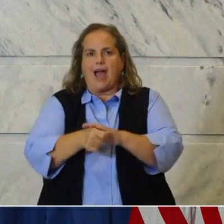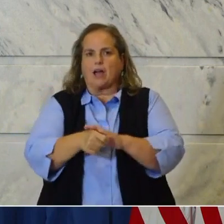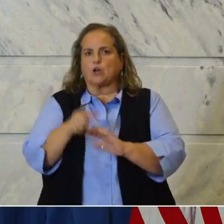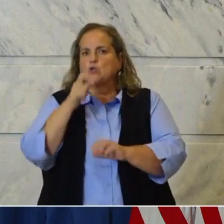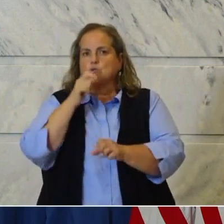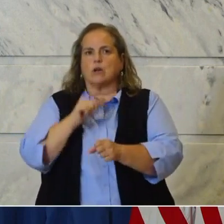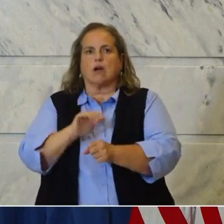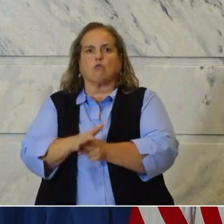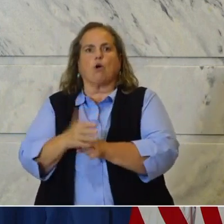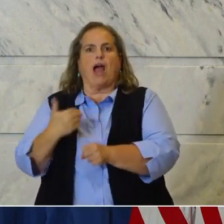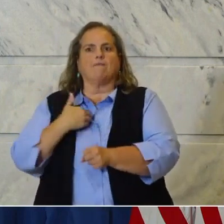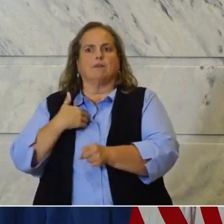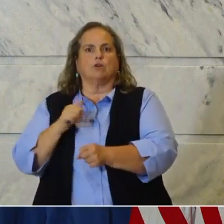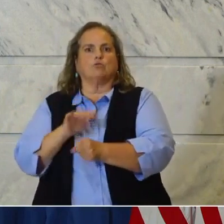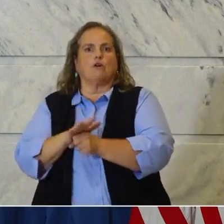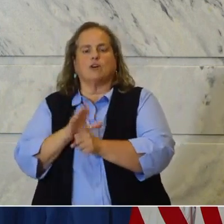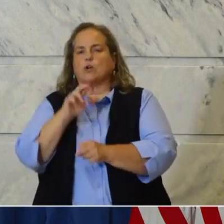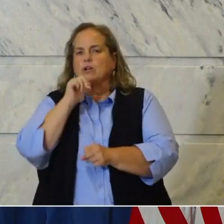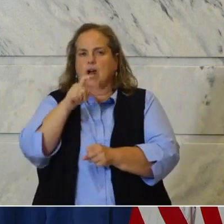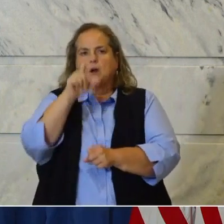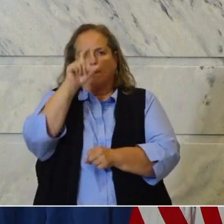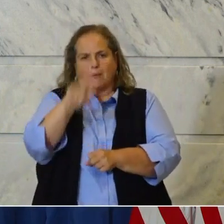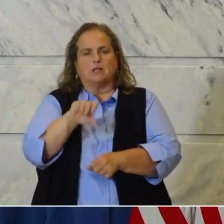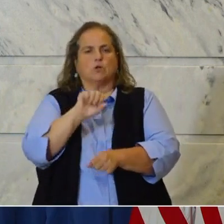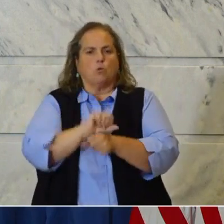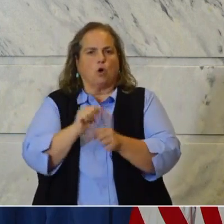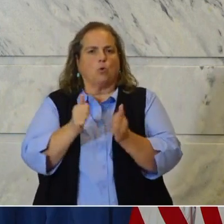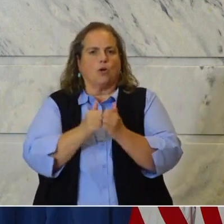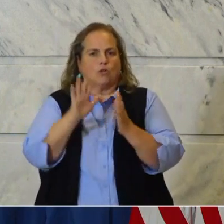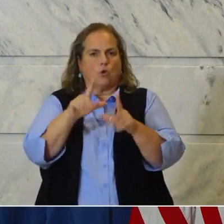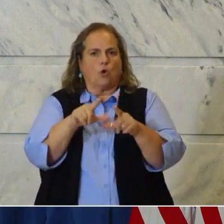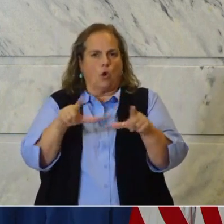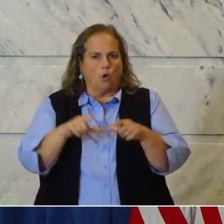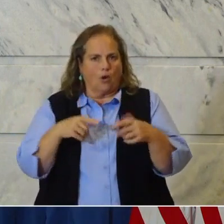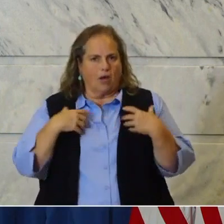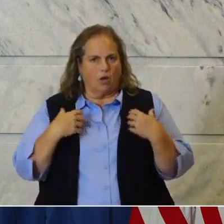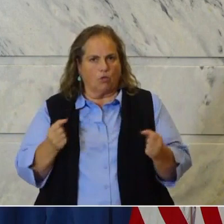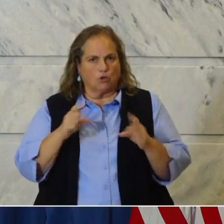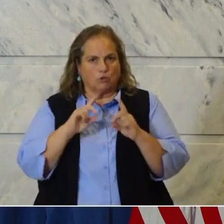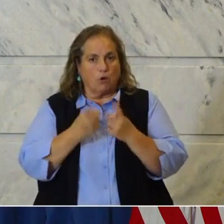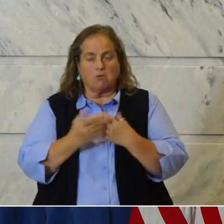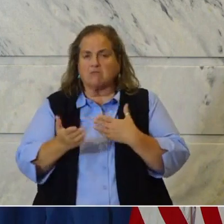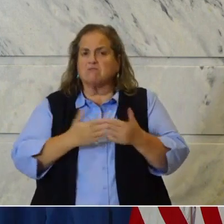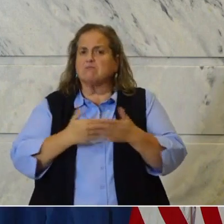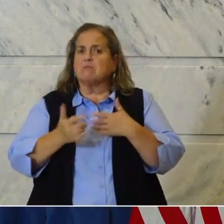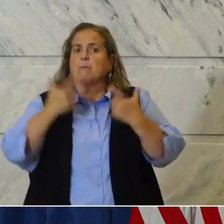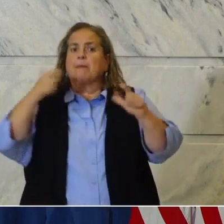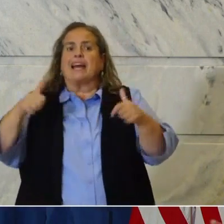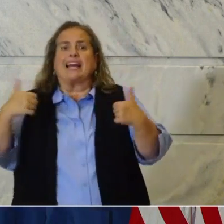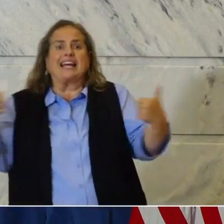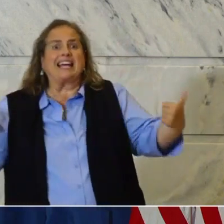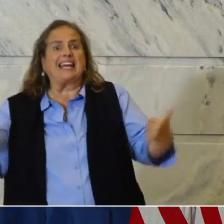Everybody has to work with their local health departments. Whether or not there's a big game coming up doesn't mean you get to argue with somebody